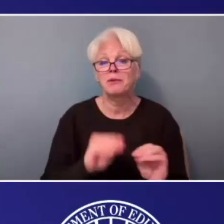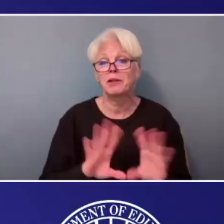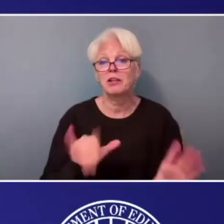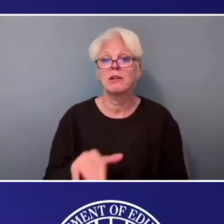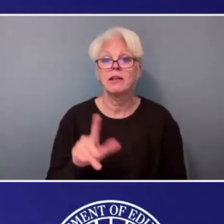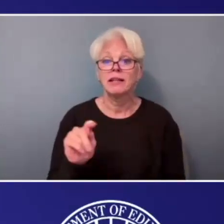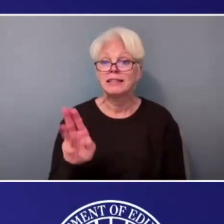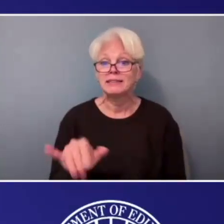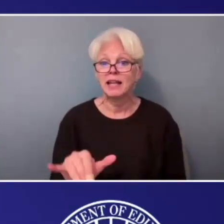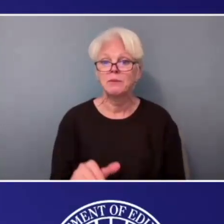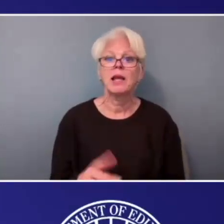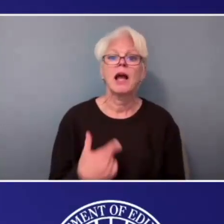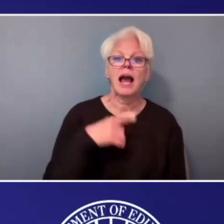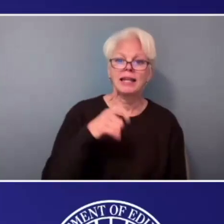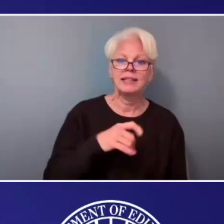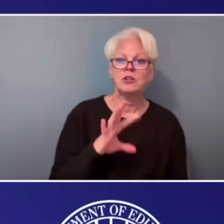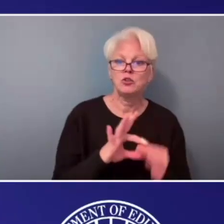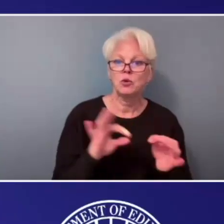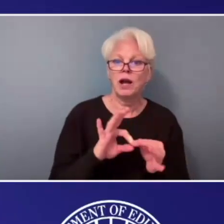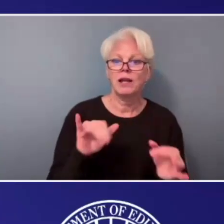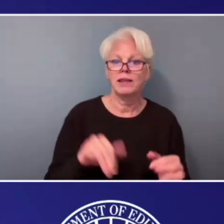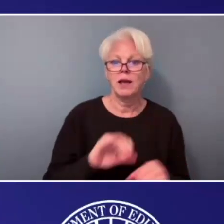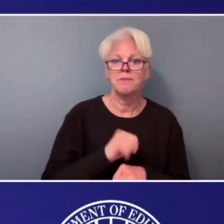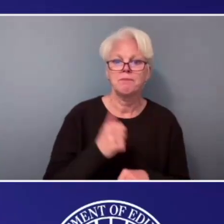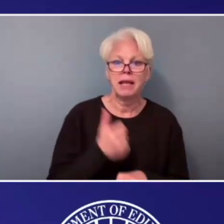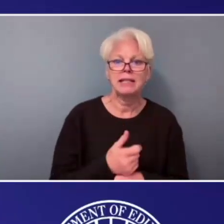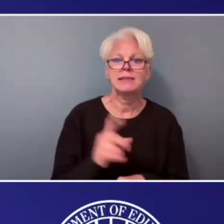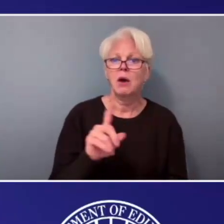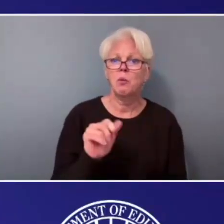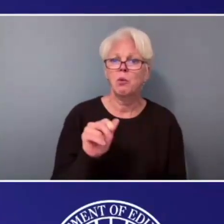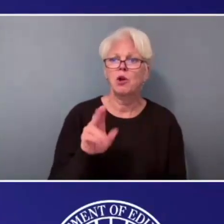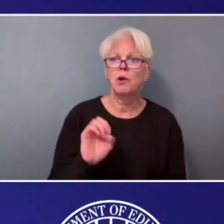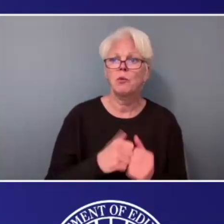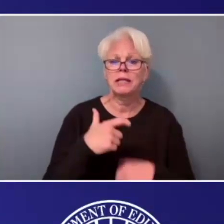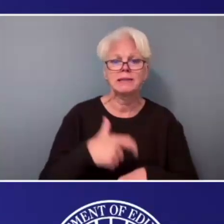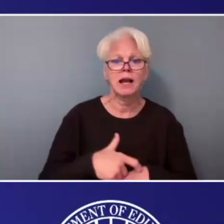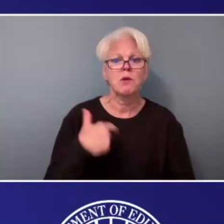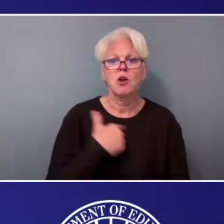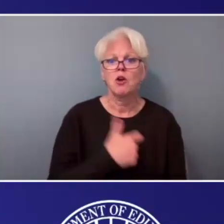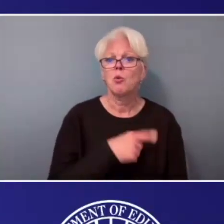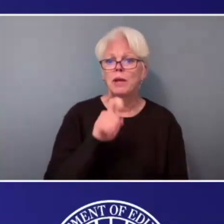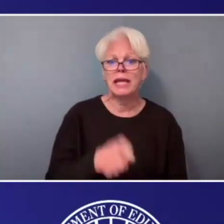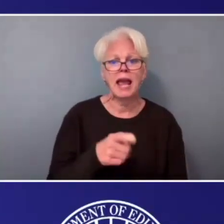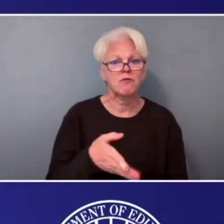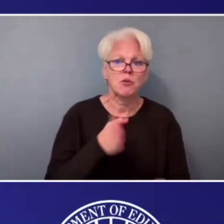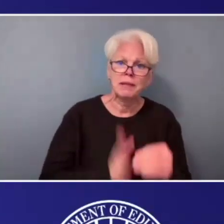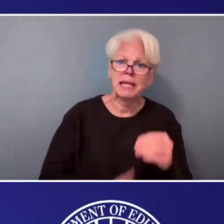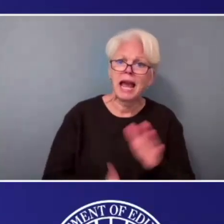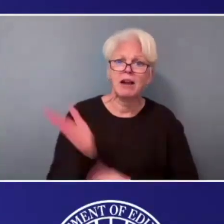I need to comment that based on where we are with time, we literally have to be out of here by 4:15.